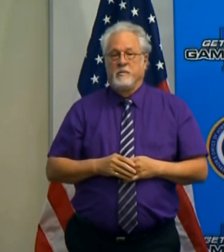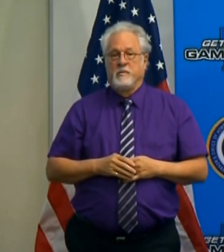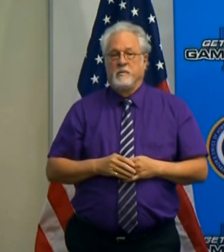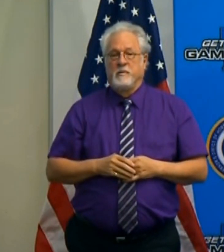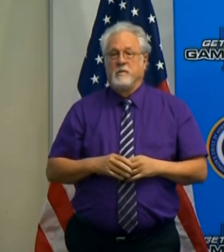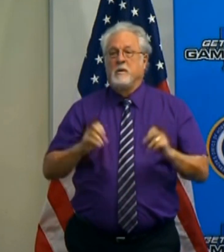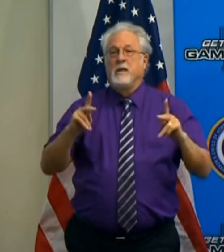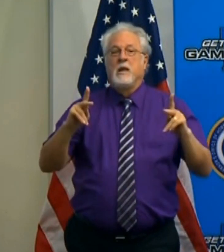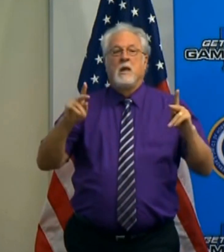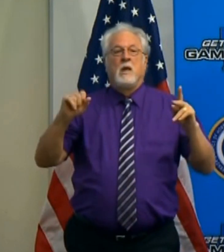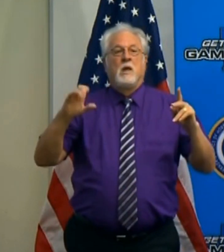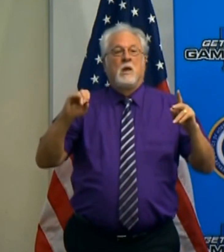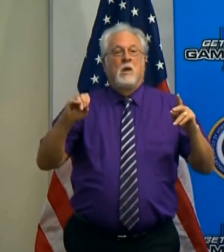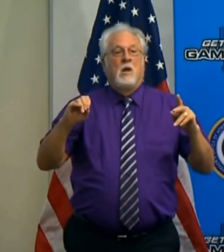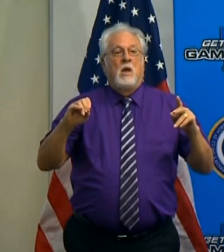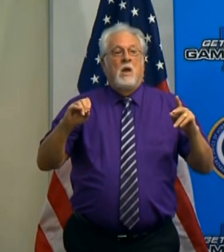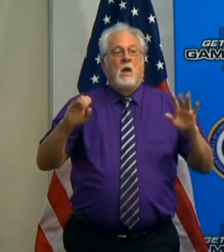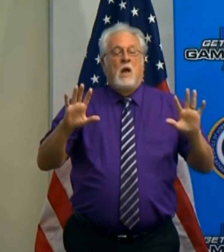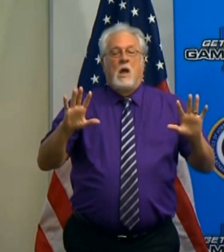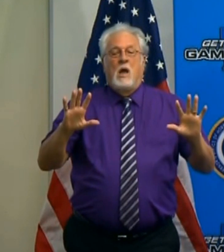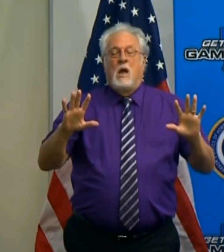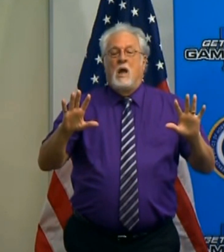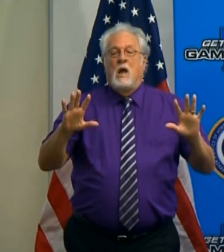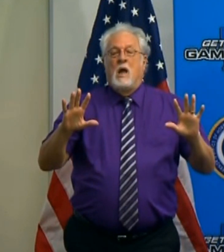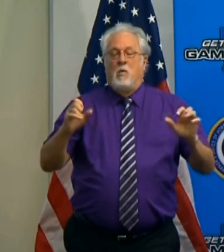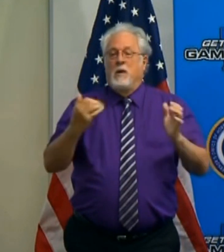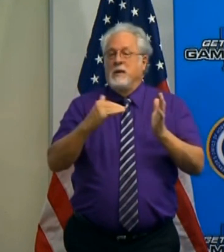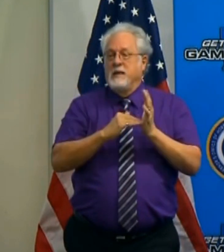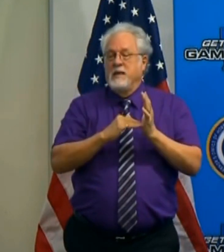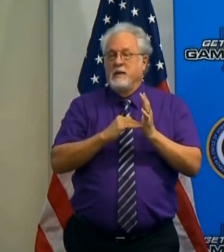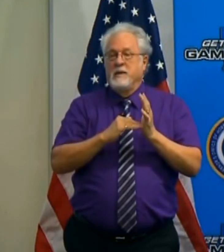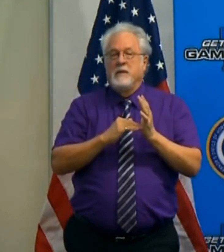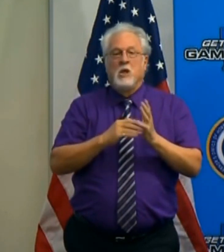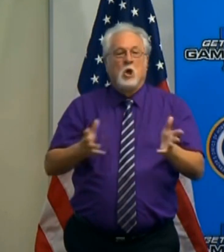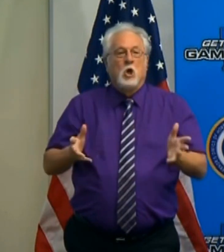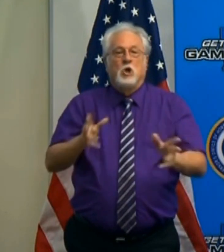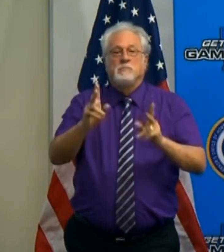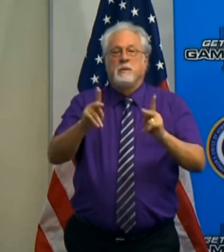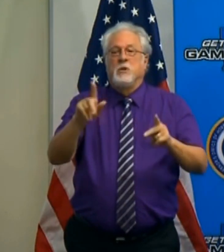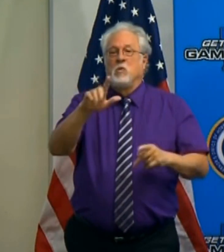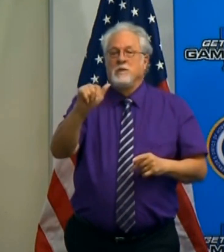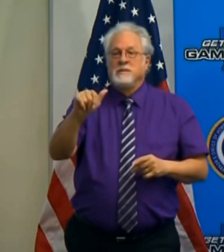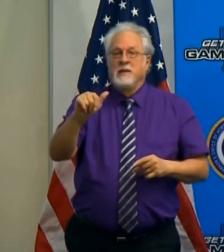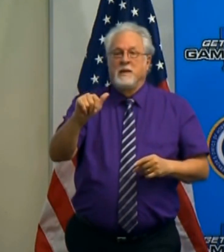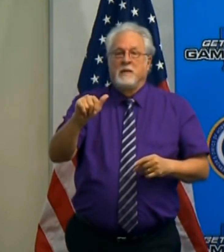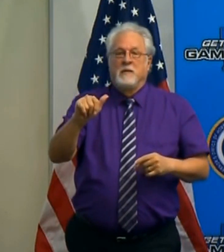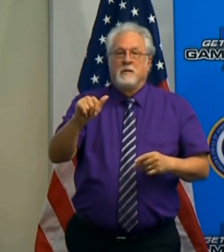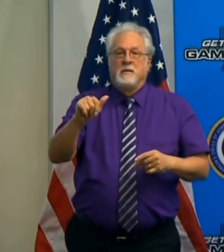okay so uh look i i want to again uh urge the people of louisiana to take